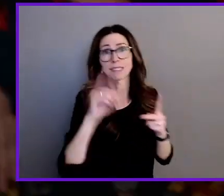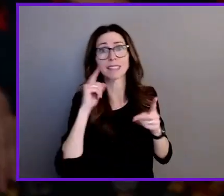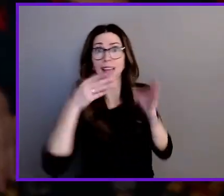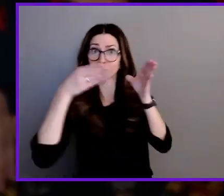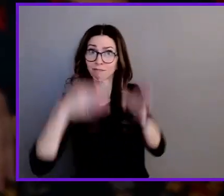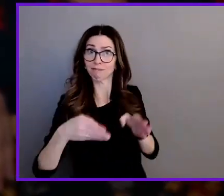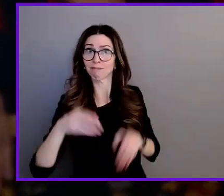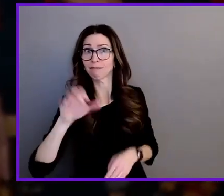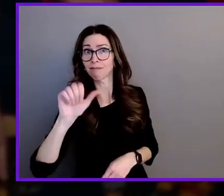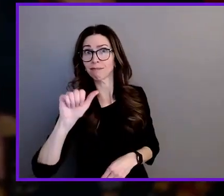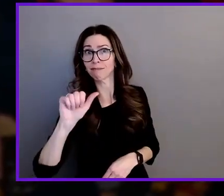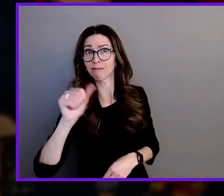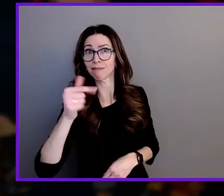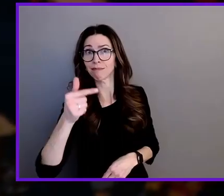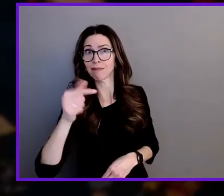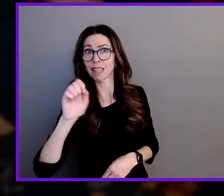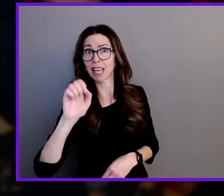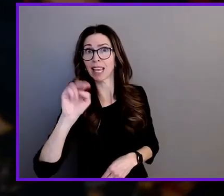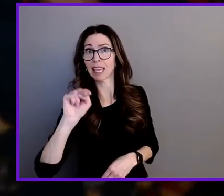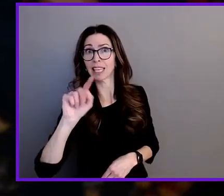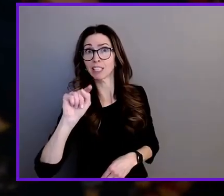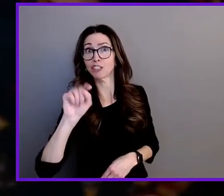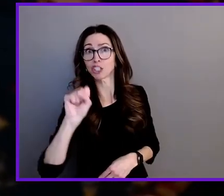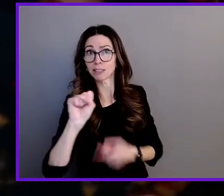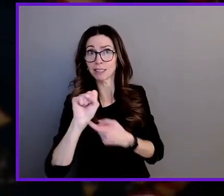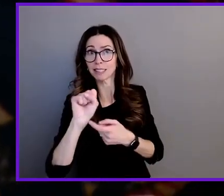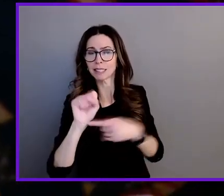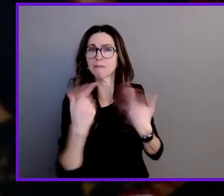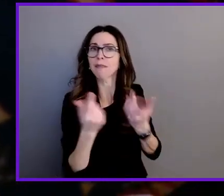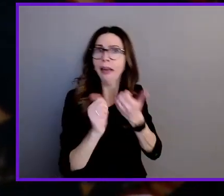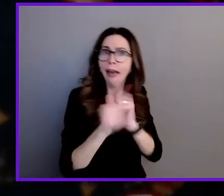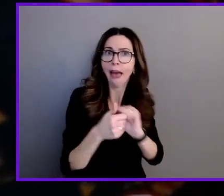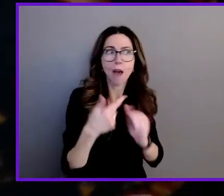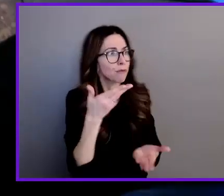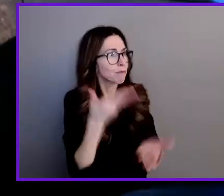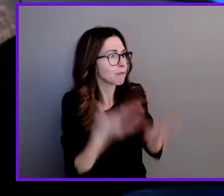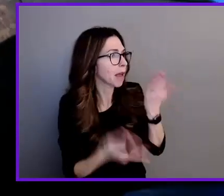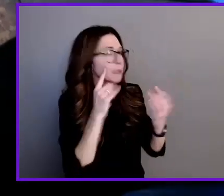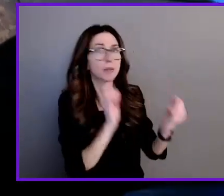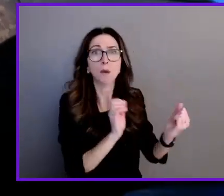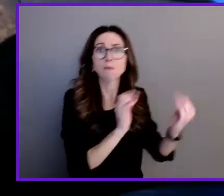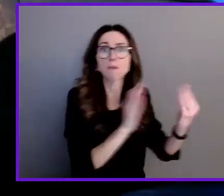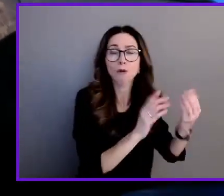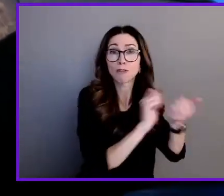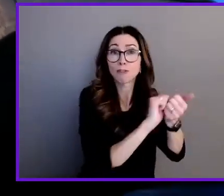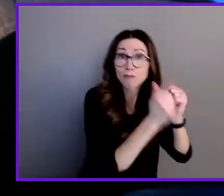changing the model so that it’s more sustainable. Simon was suggesting we need to look at some of these